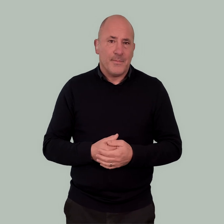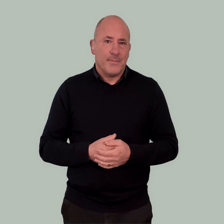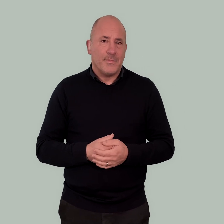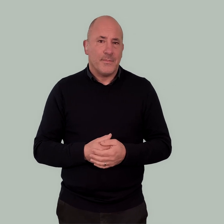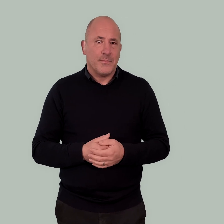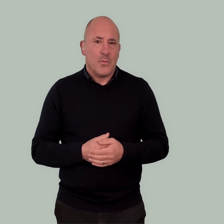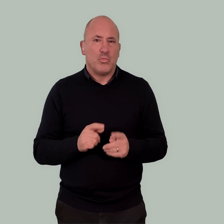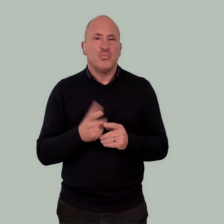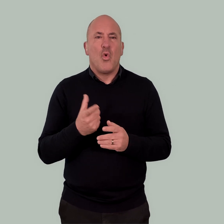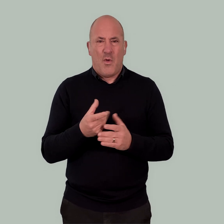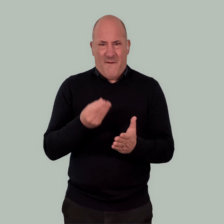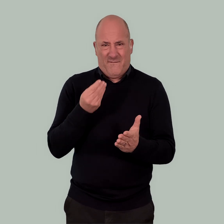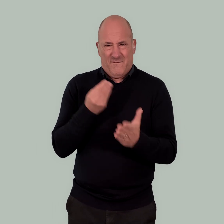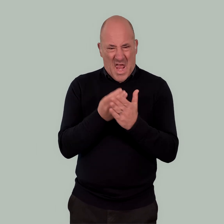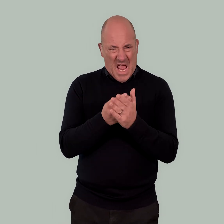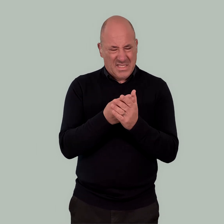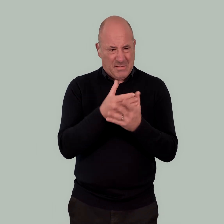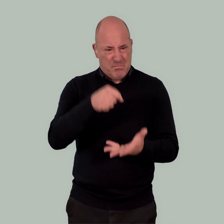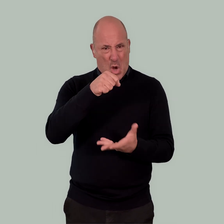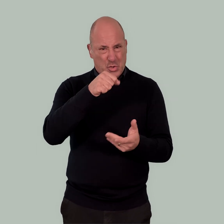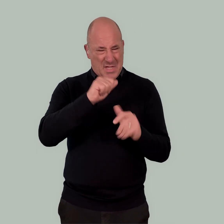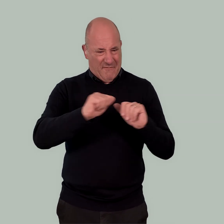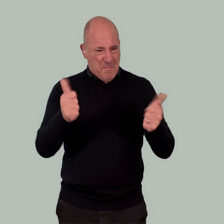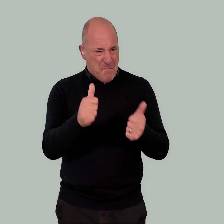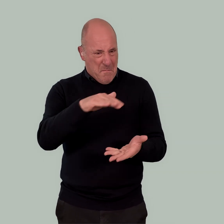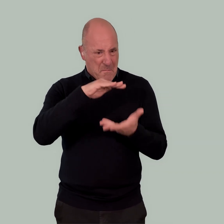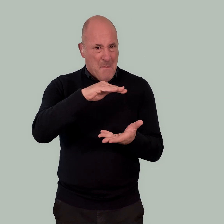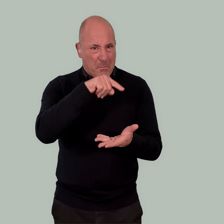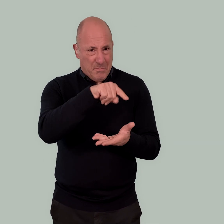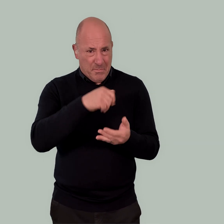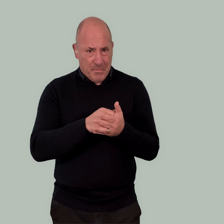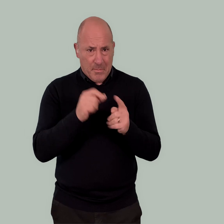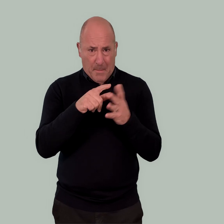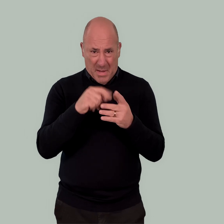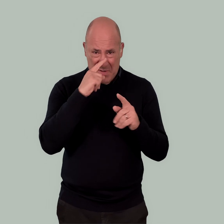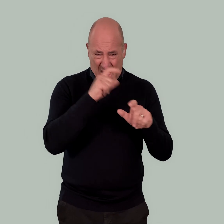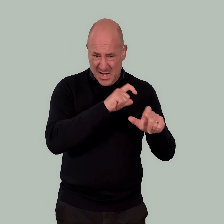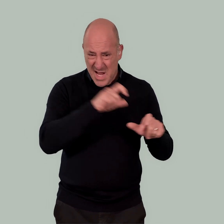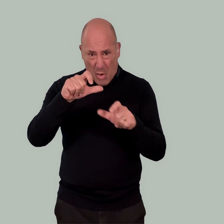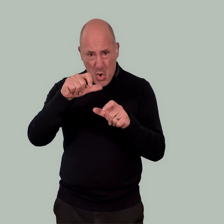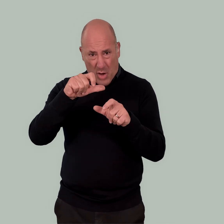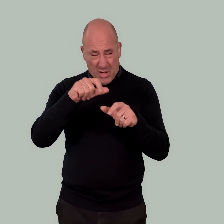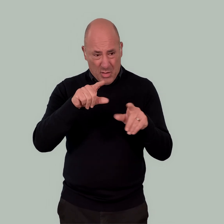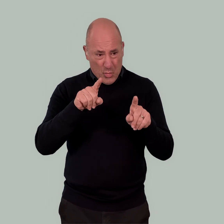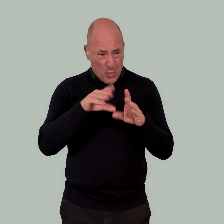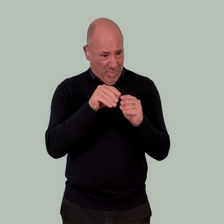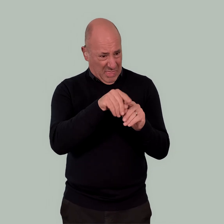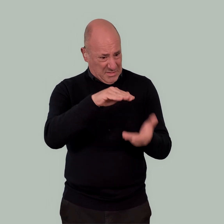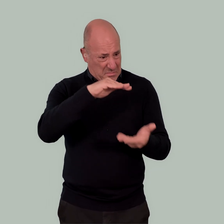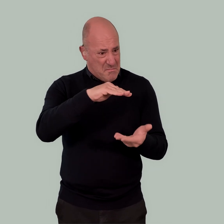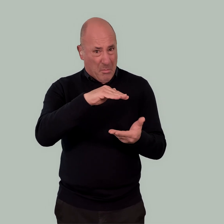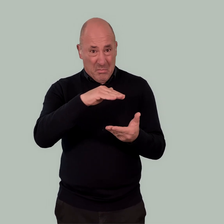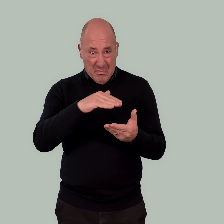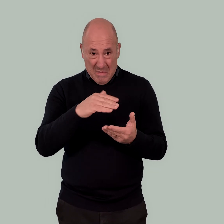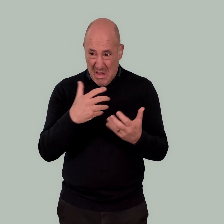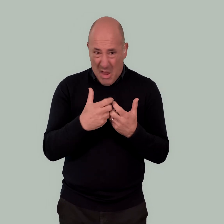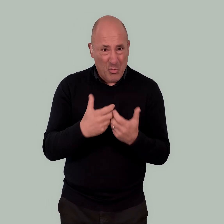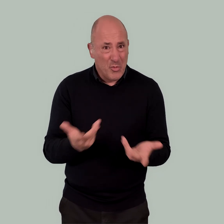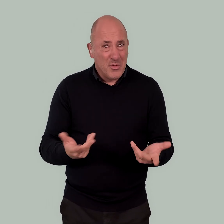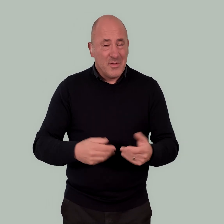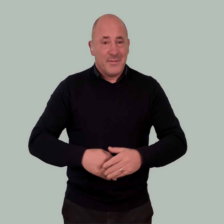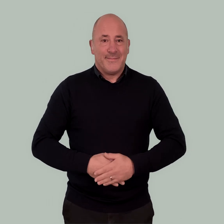How PIP can remain within fixed financial limits.